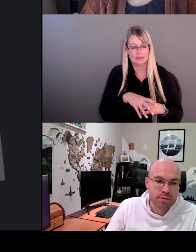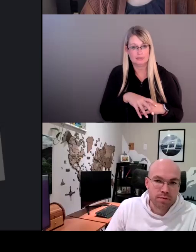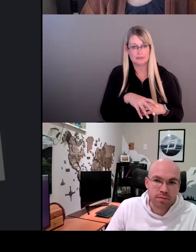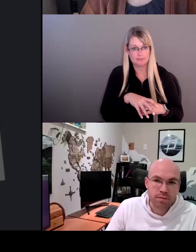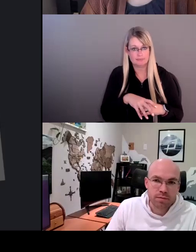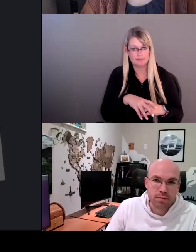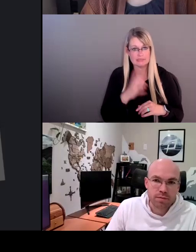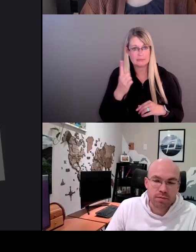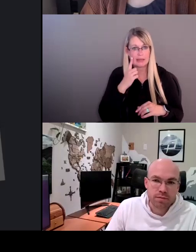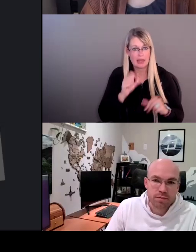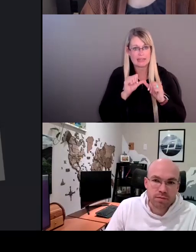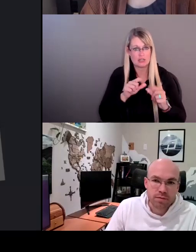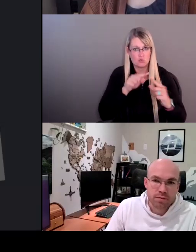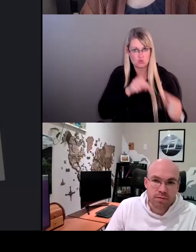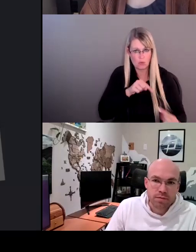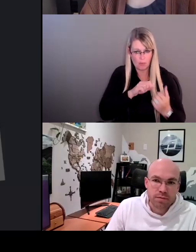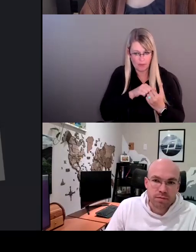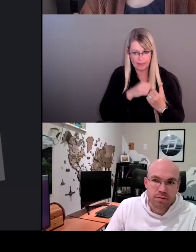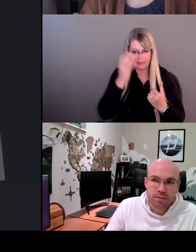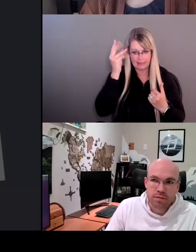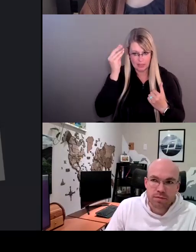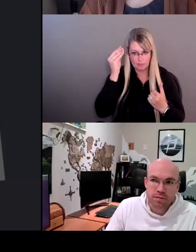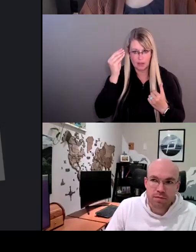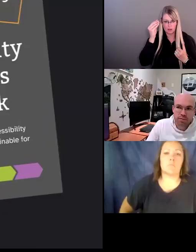I continue to struggle with and think about and I think probably will for the rest of